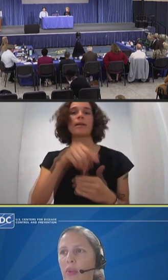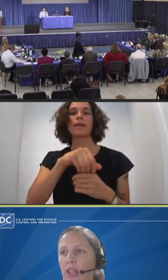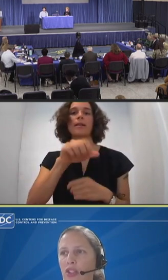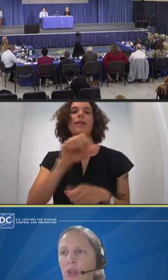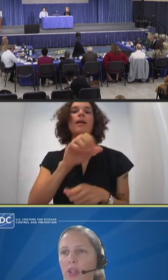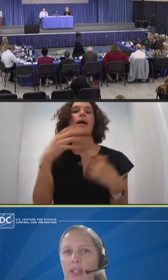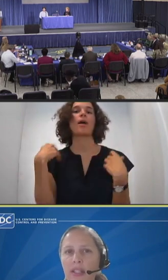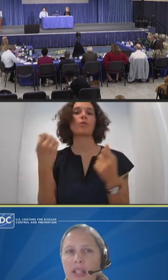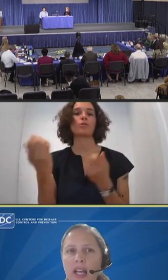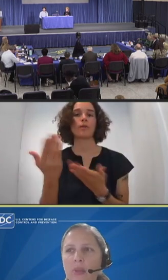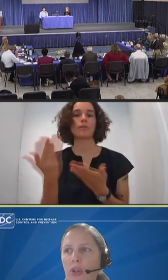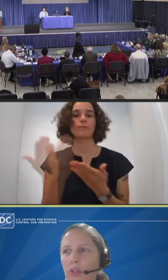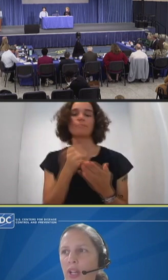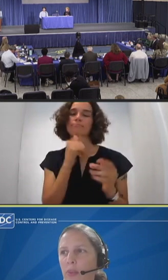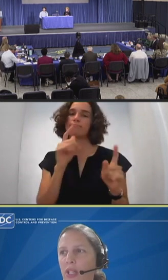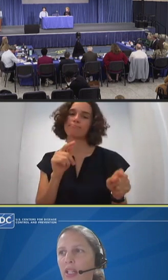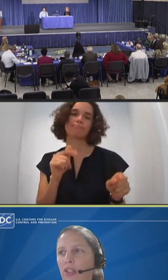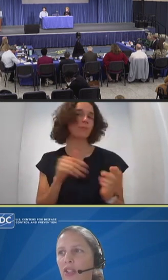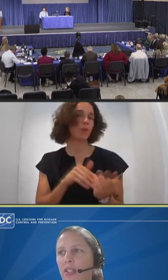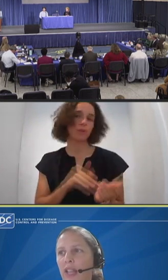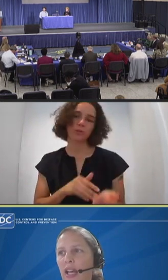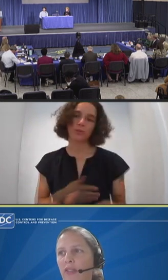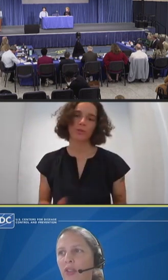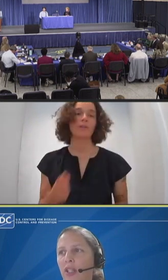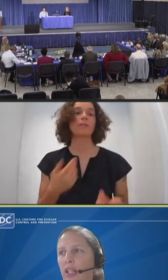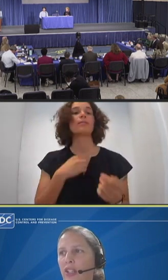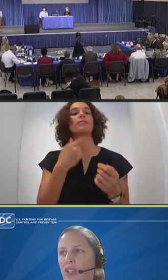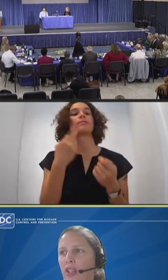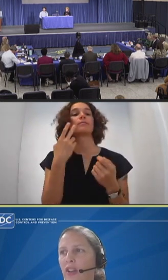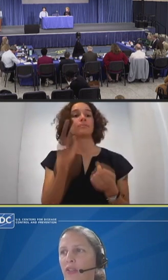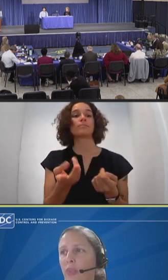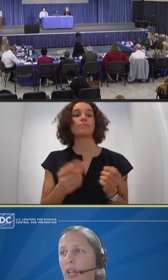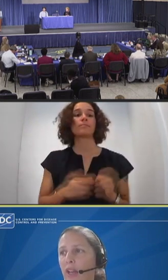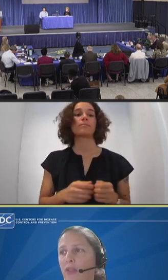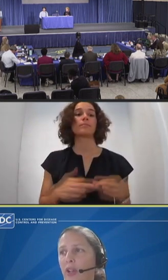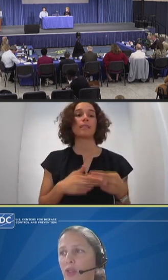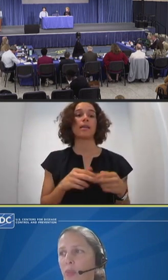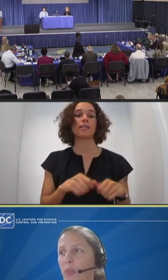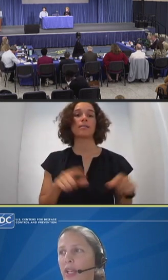As shown on this slide, per the recommendations, after the collection of blood for a triple panel